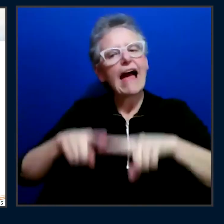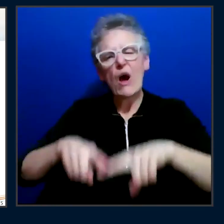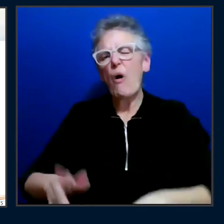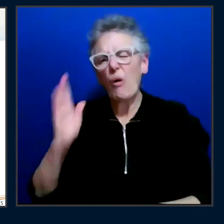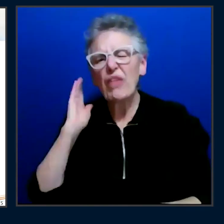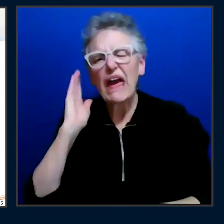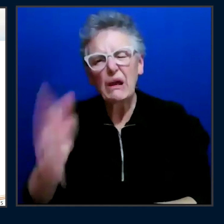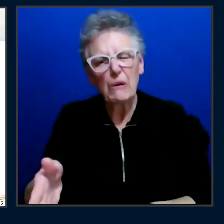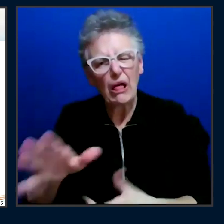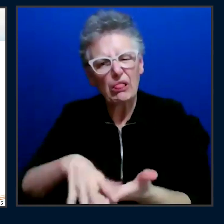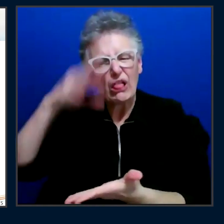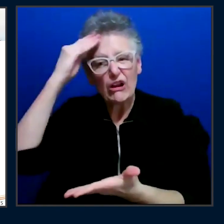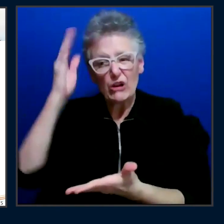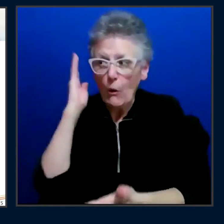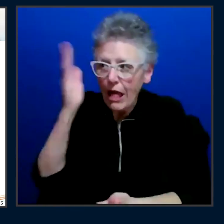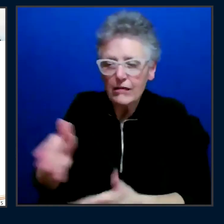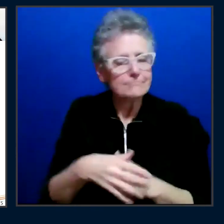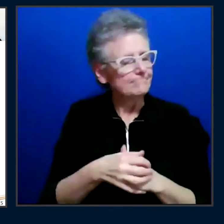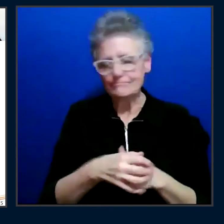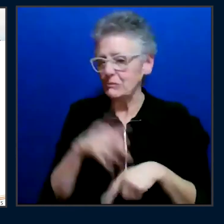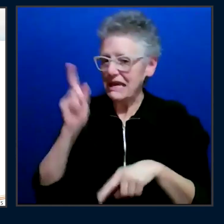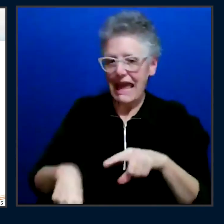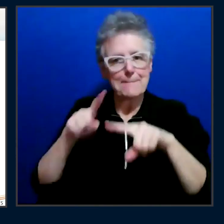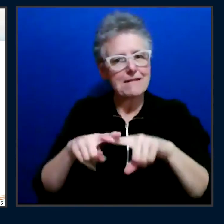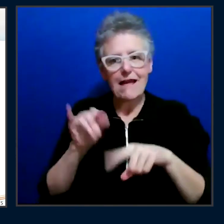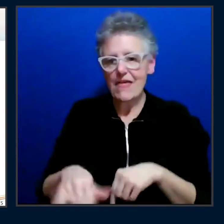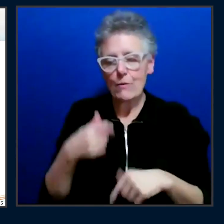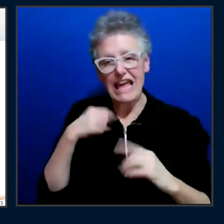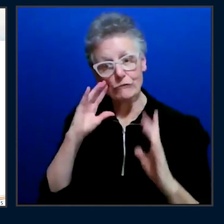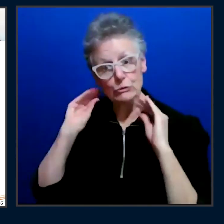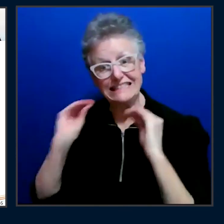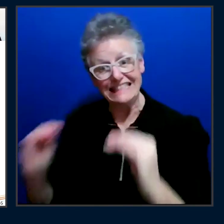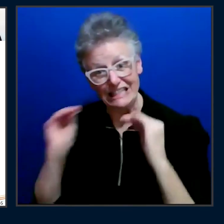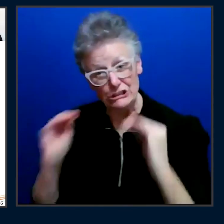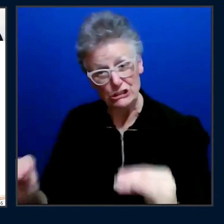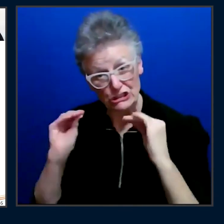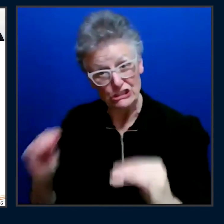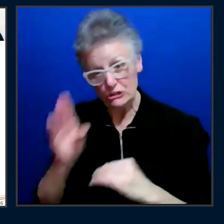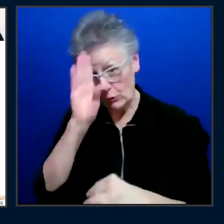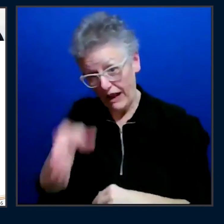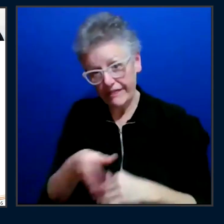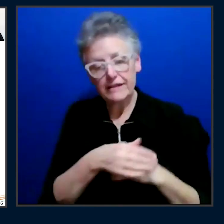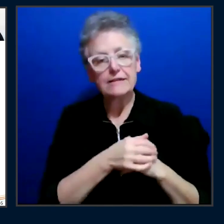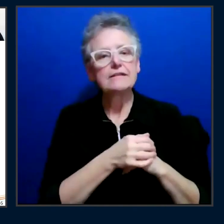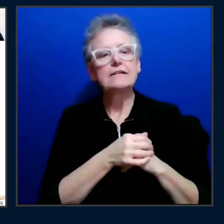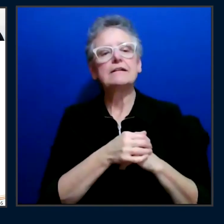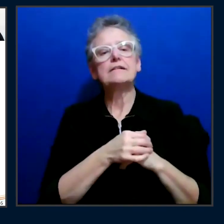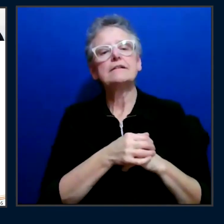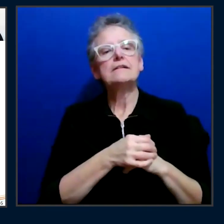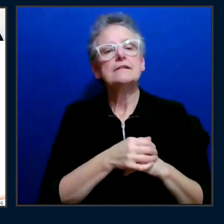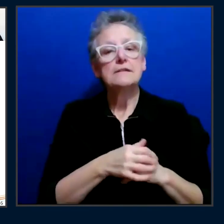just that incidental learning, to fill those gaps.